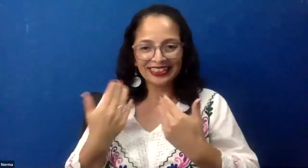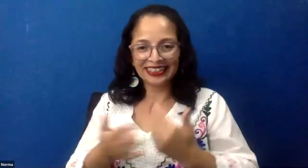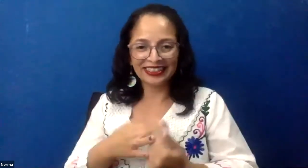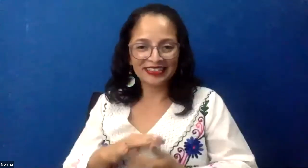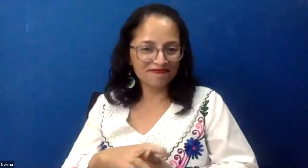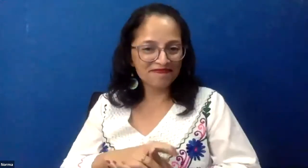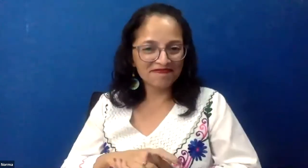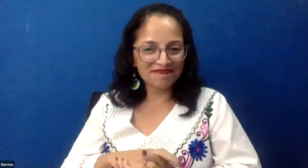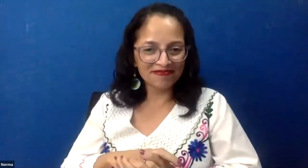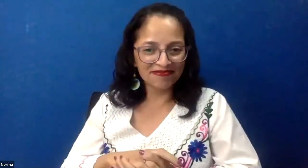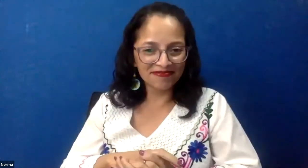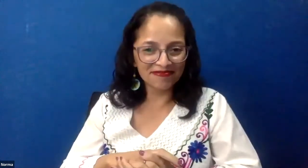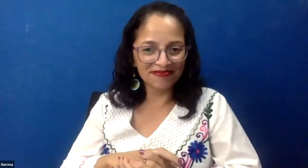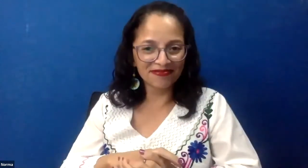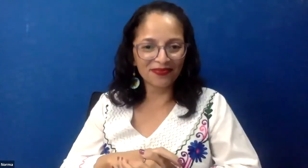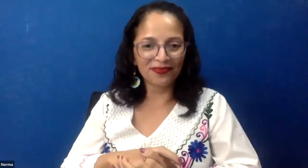I know this answer is easy.